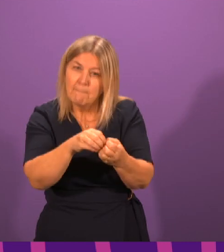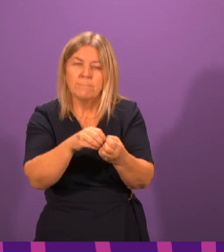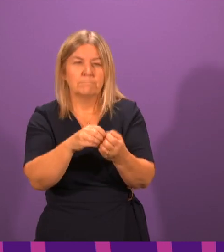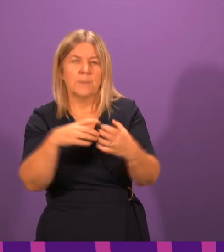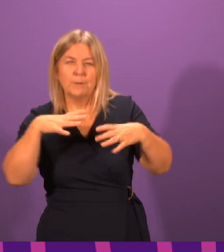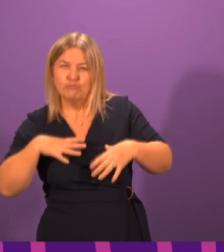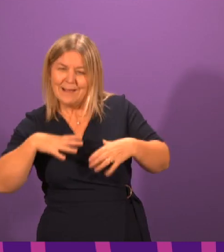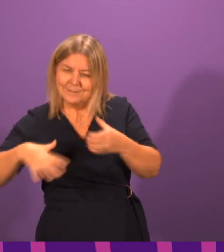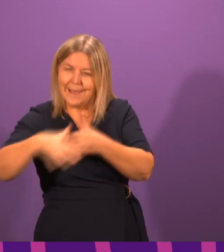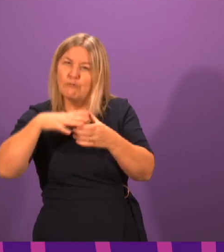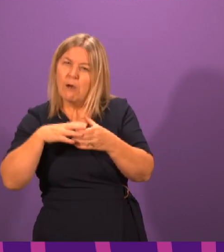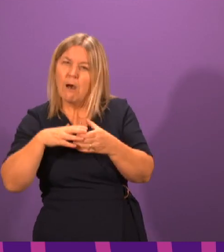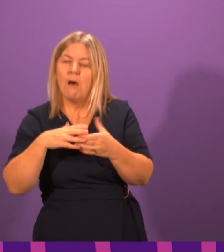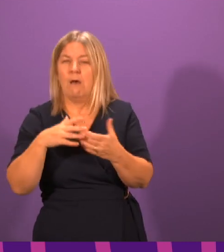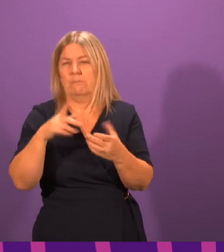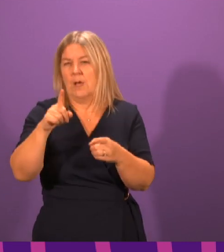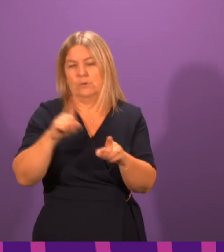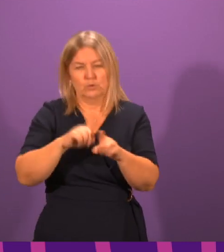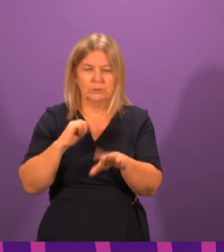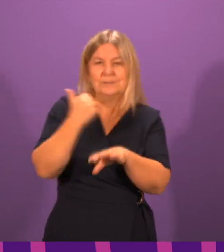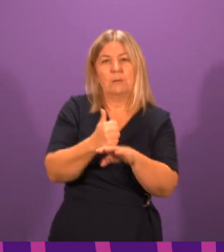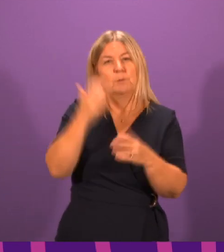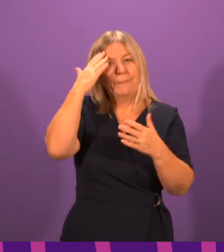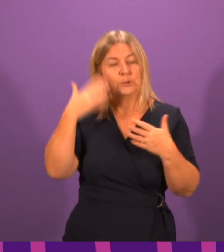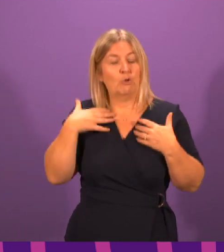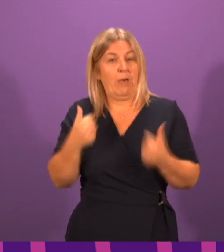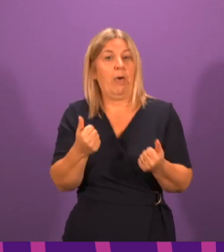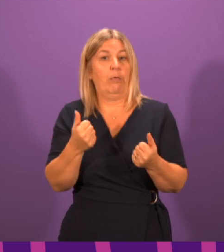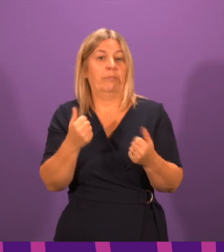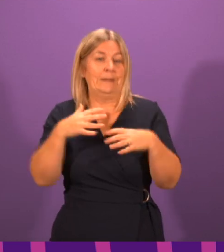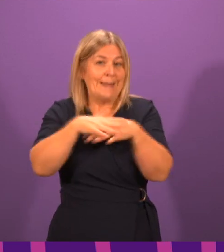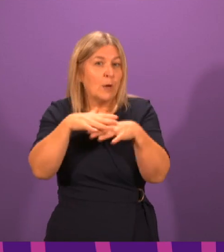and to establish a mental health network, backed initially by £5 million of funding.